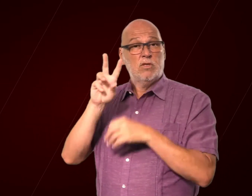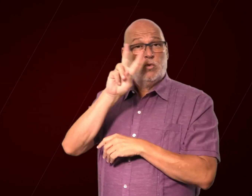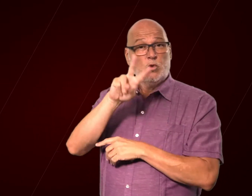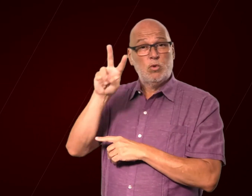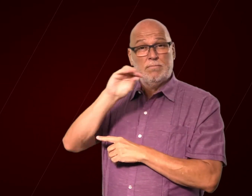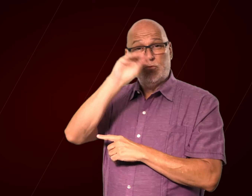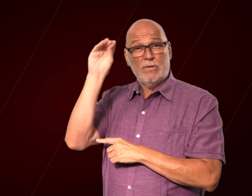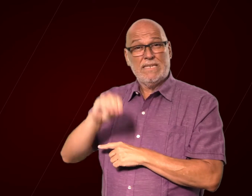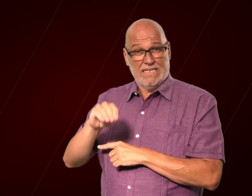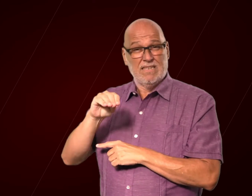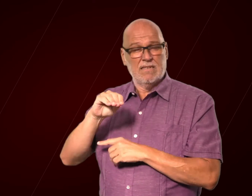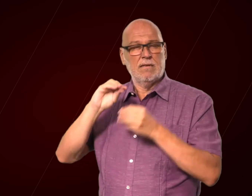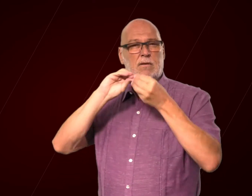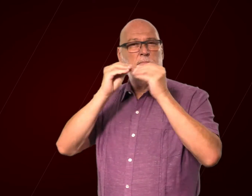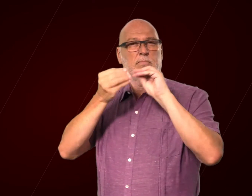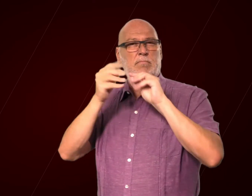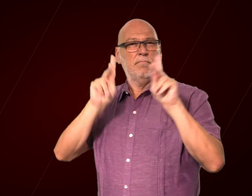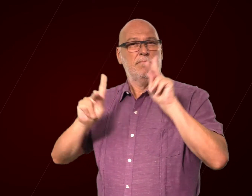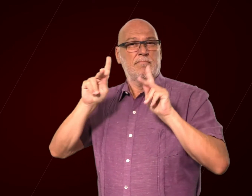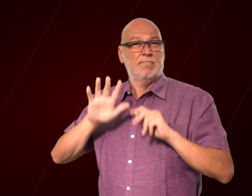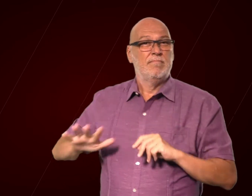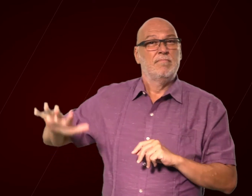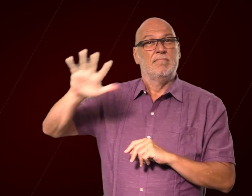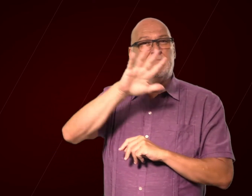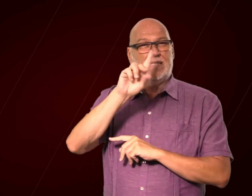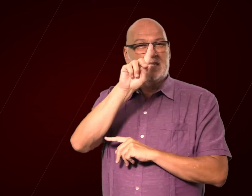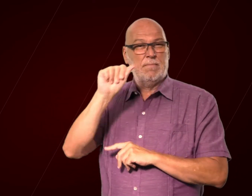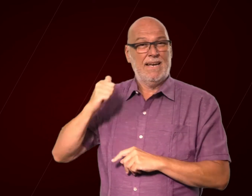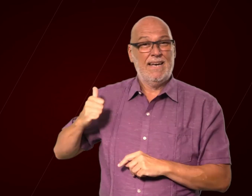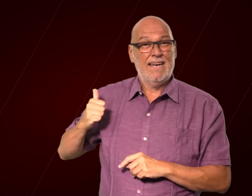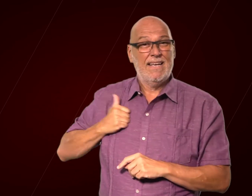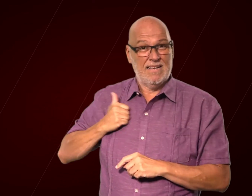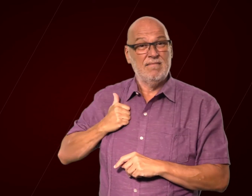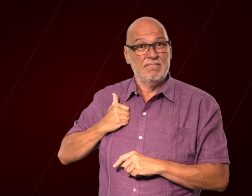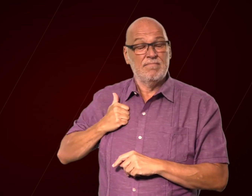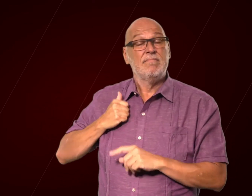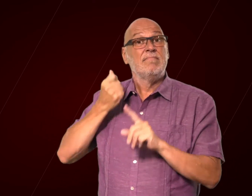said 22 percent of the Canadian population have disabilities